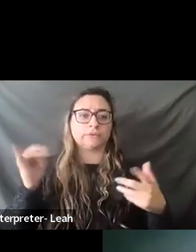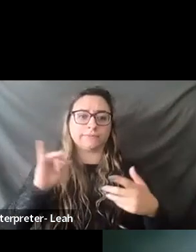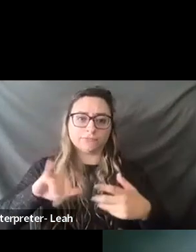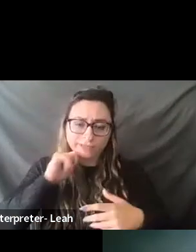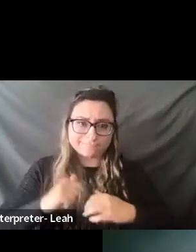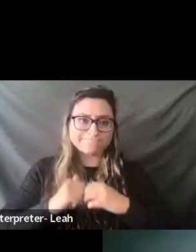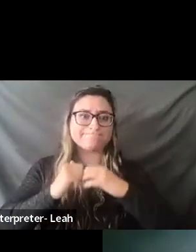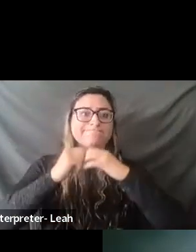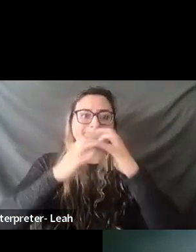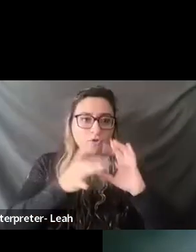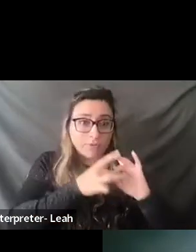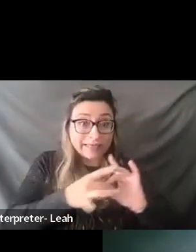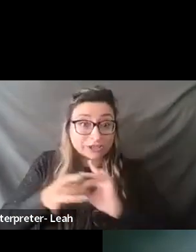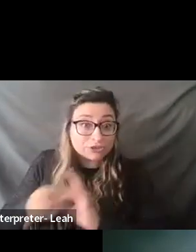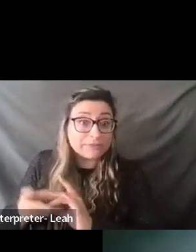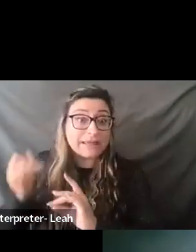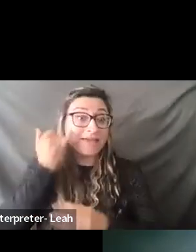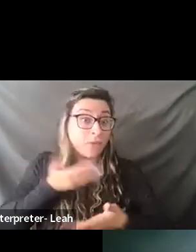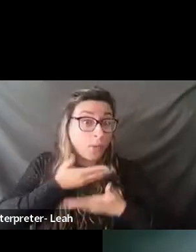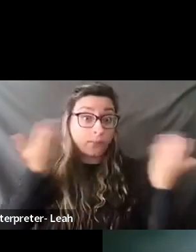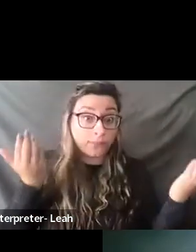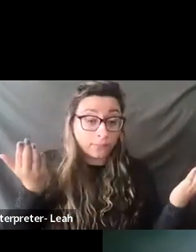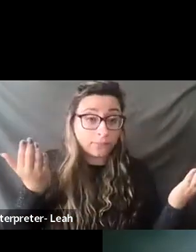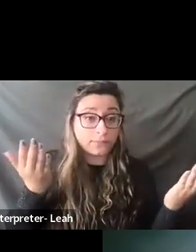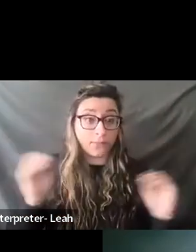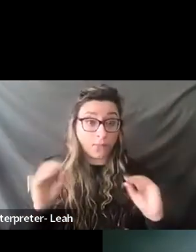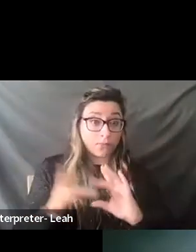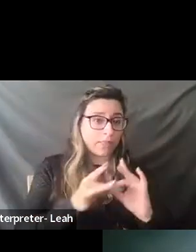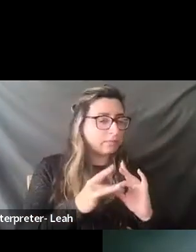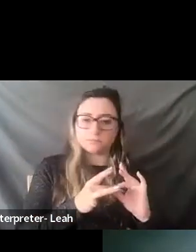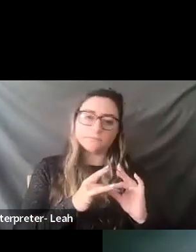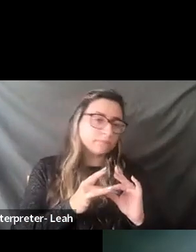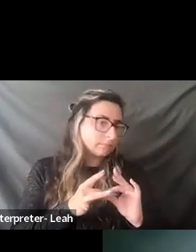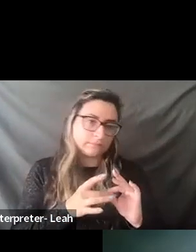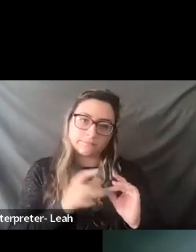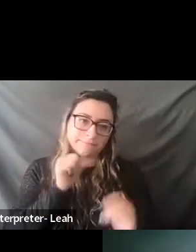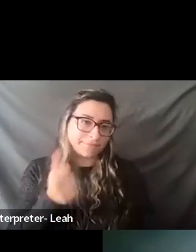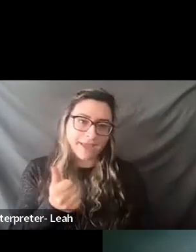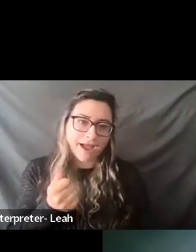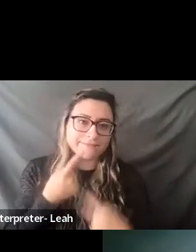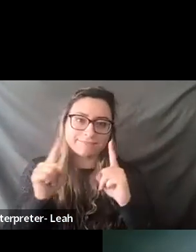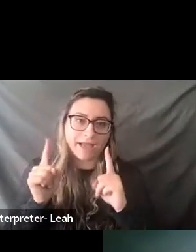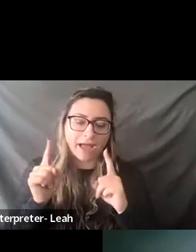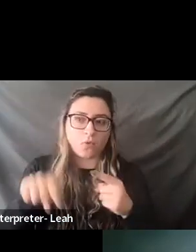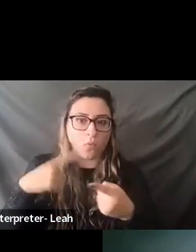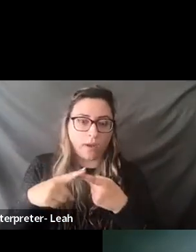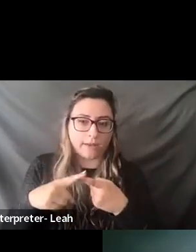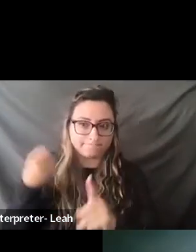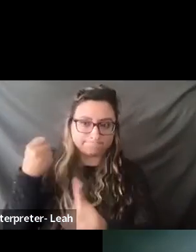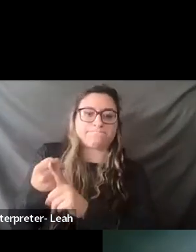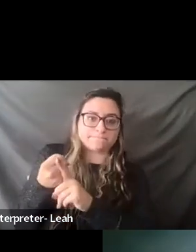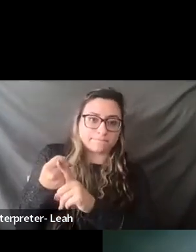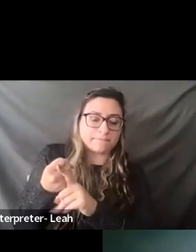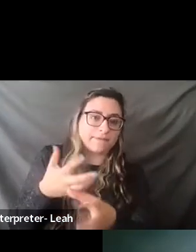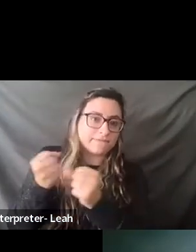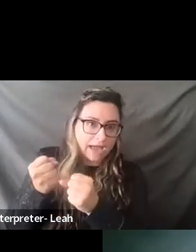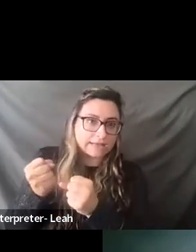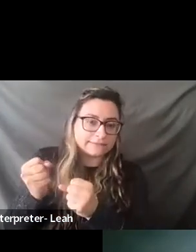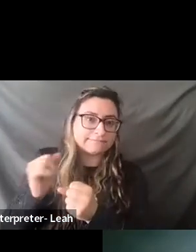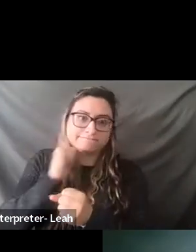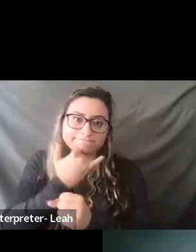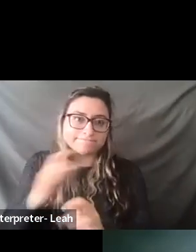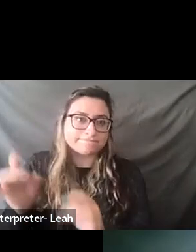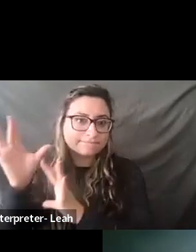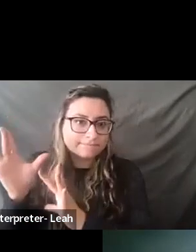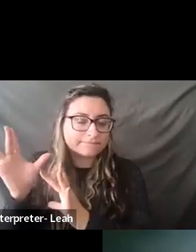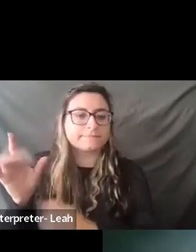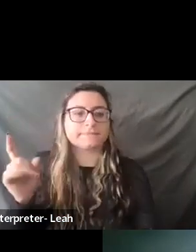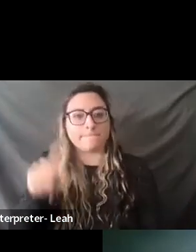Preparedness is communitywide.